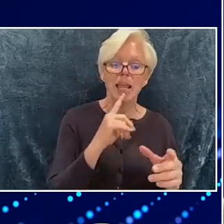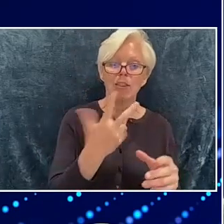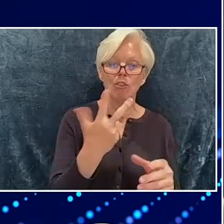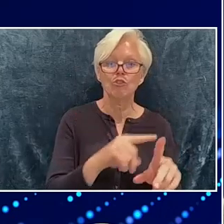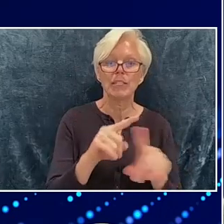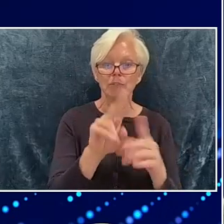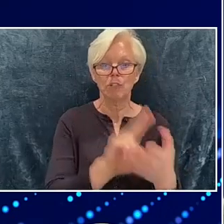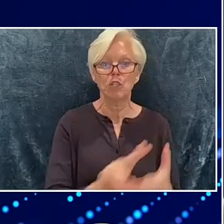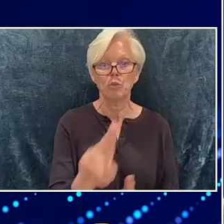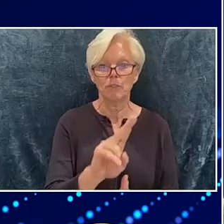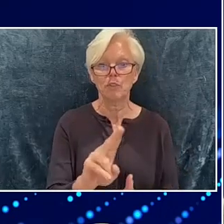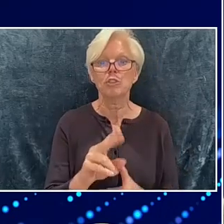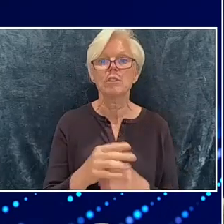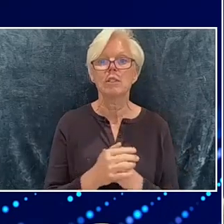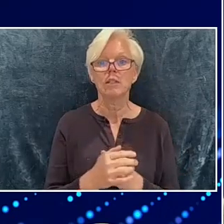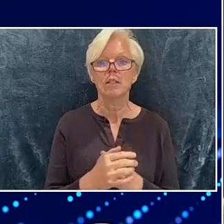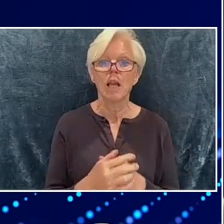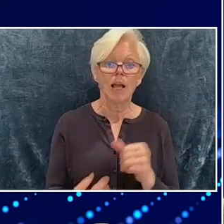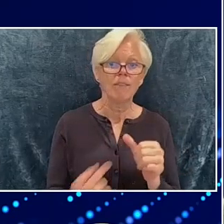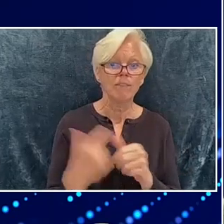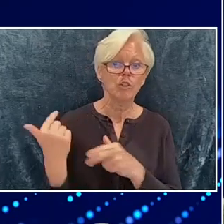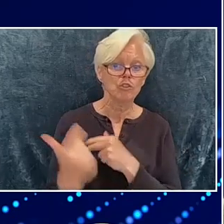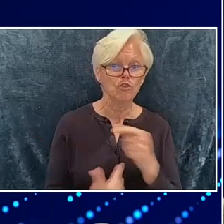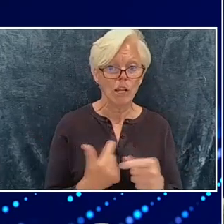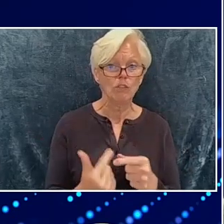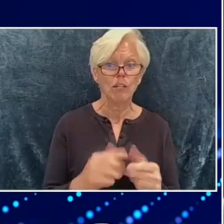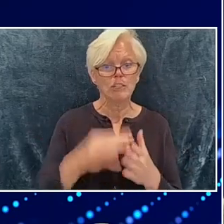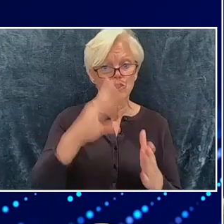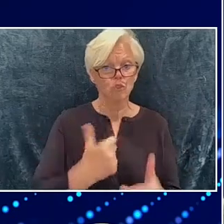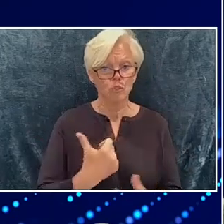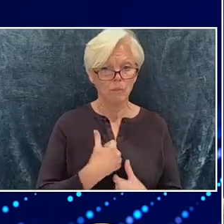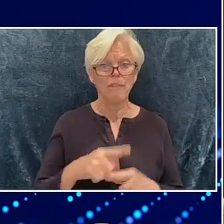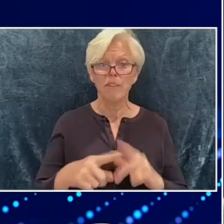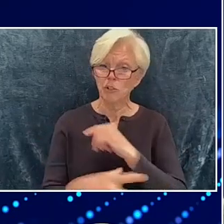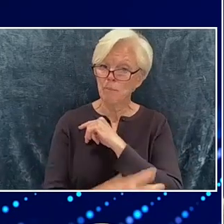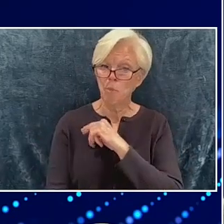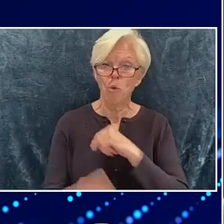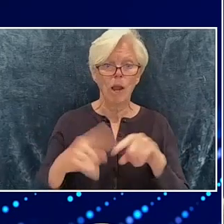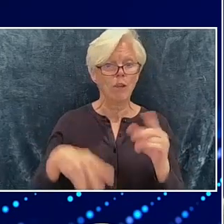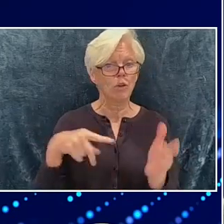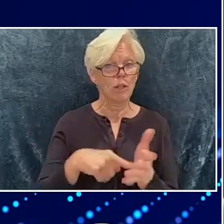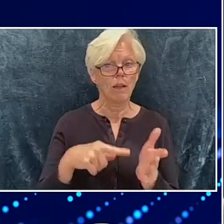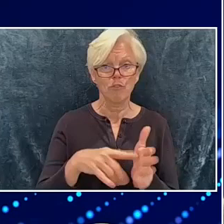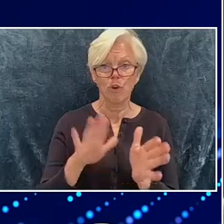Having been a first-generation student, very poor, I could not afford books. That's what drove me to want to build